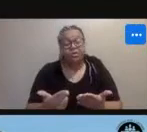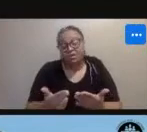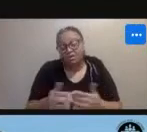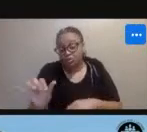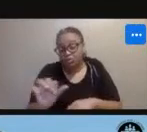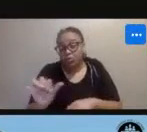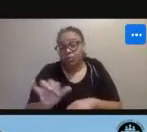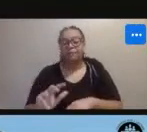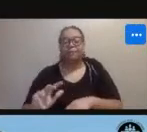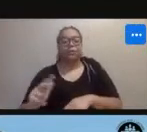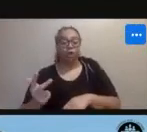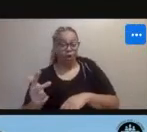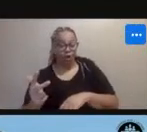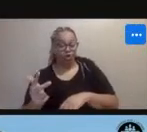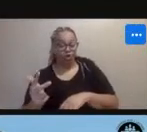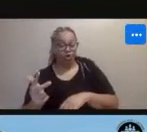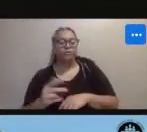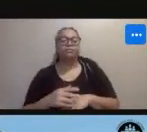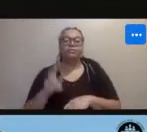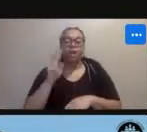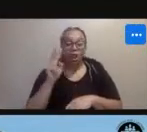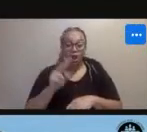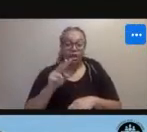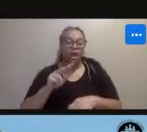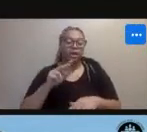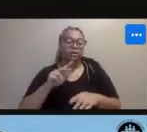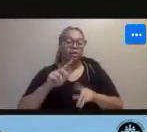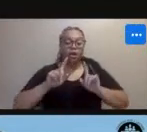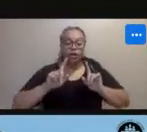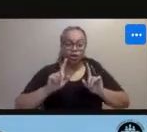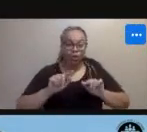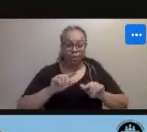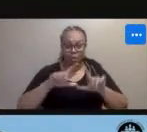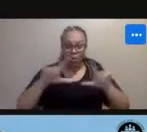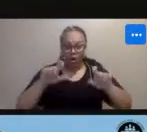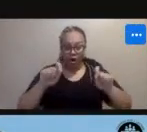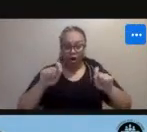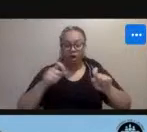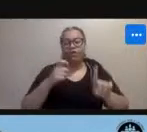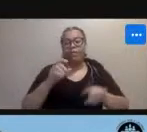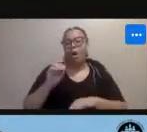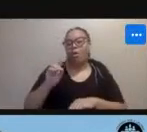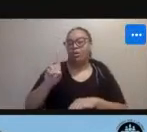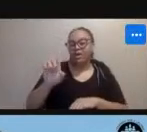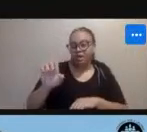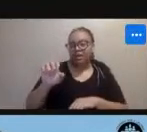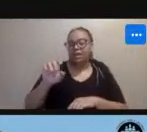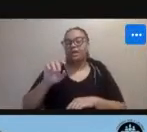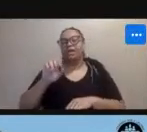COULD OR UTILIZING THE RESOURCES AS WELL AS THEY